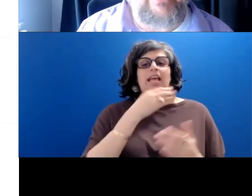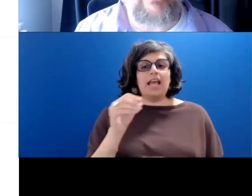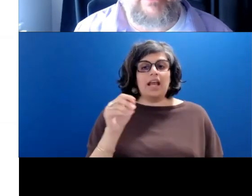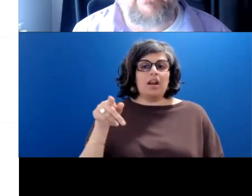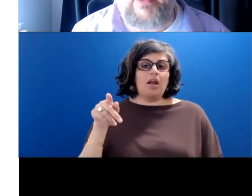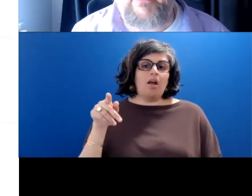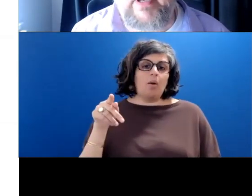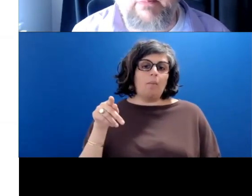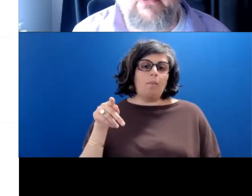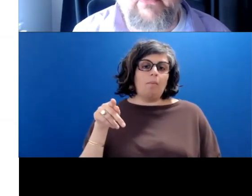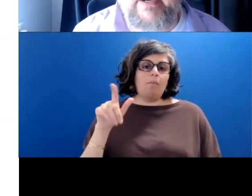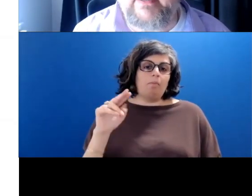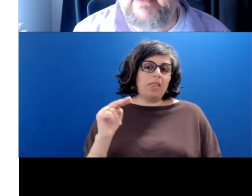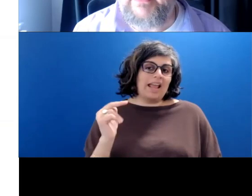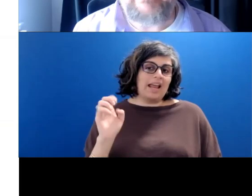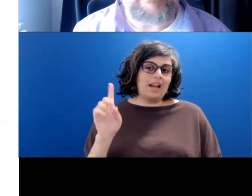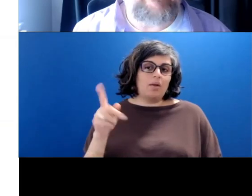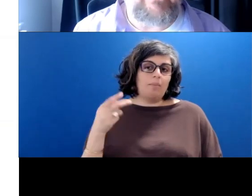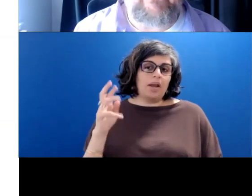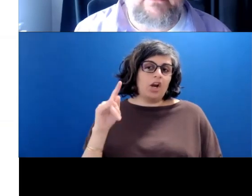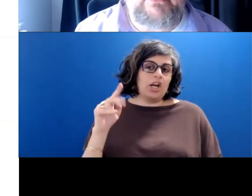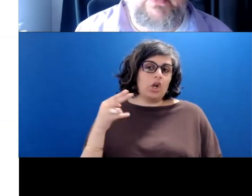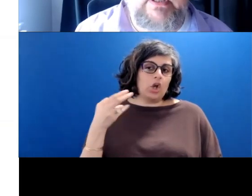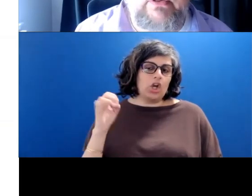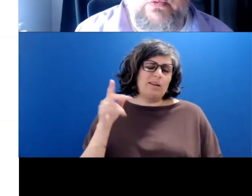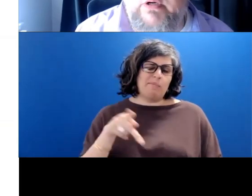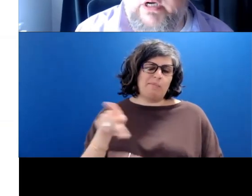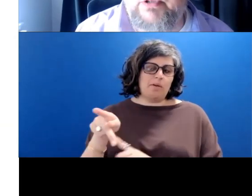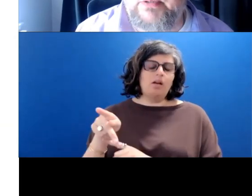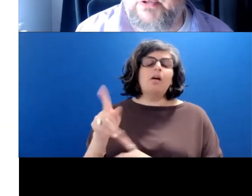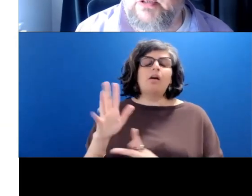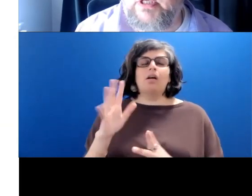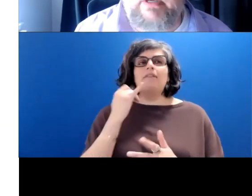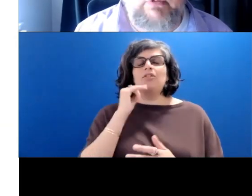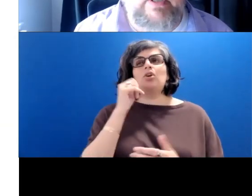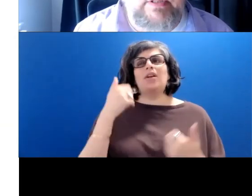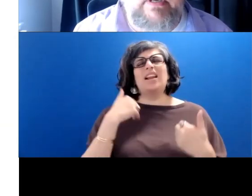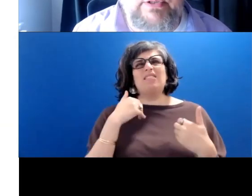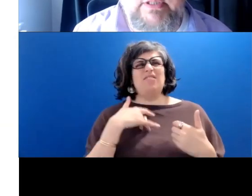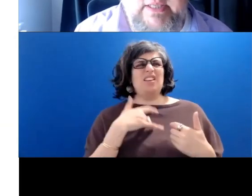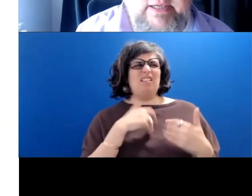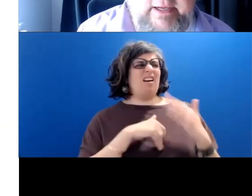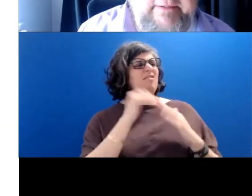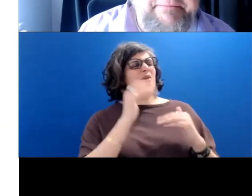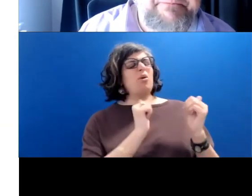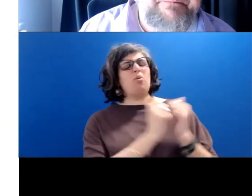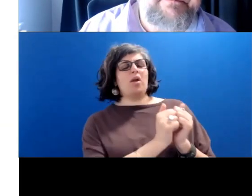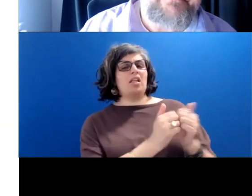if they don't have a primary care provider that they feel comfortable with or knowledgeable, who has the knowledge that they need.